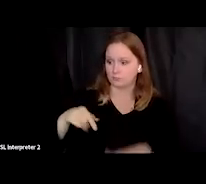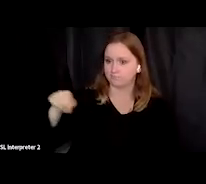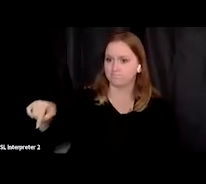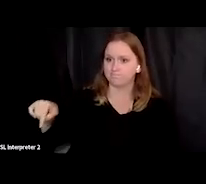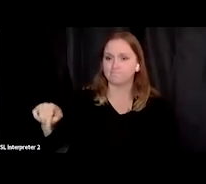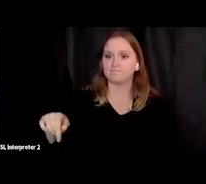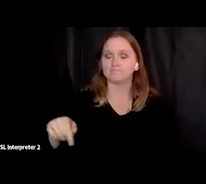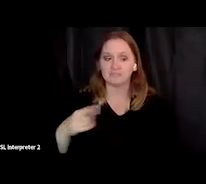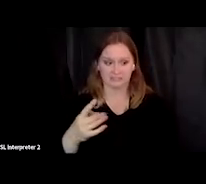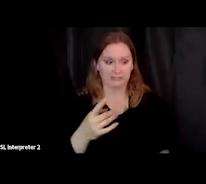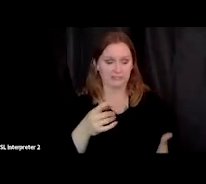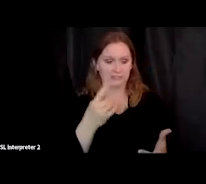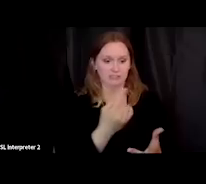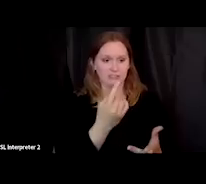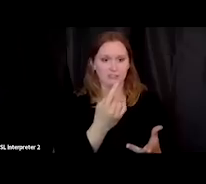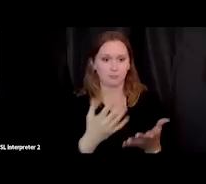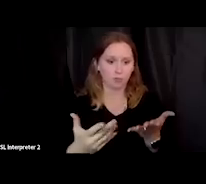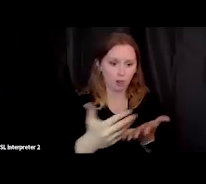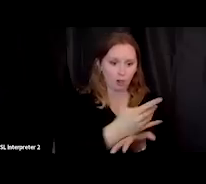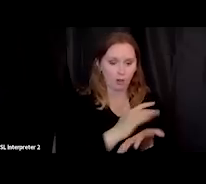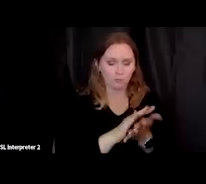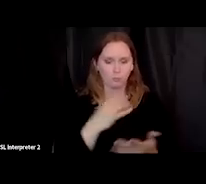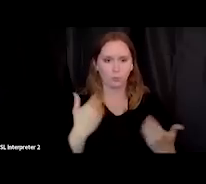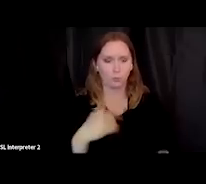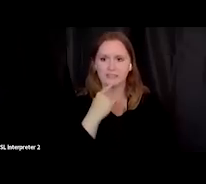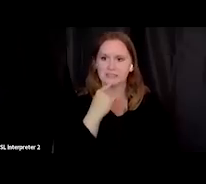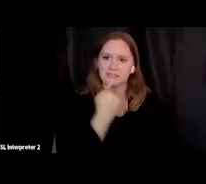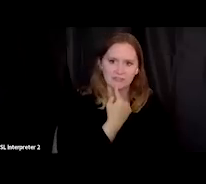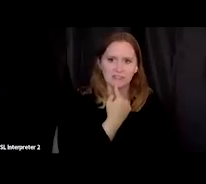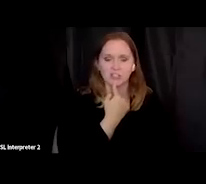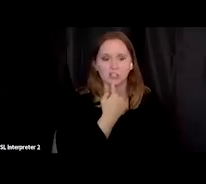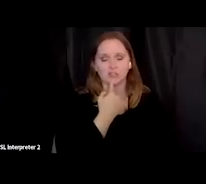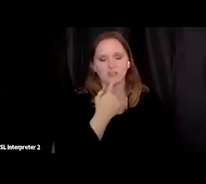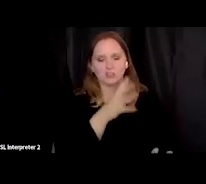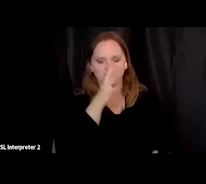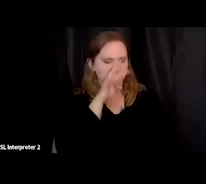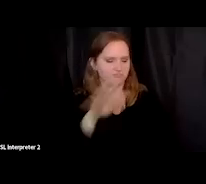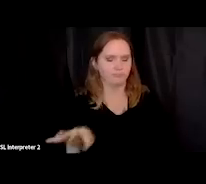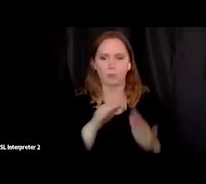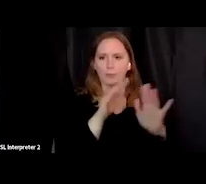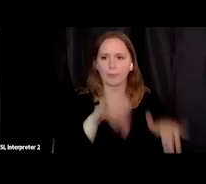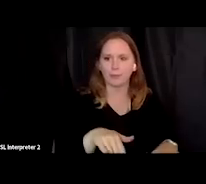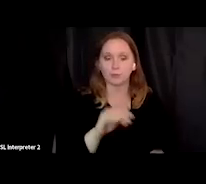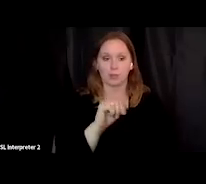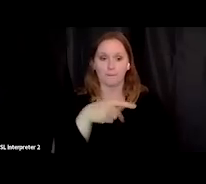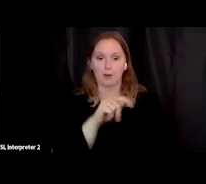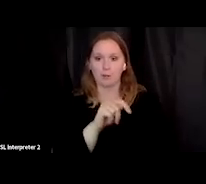severe, you know, people can neglect their homes. Or if you're in an apartment, you can neglect your unit that